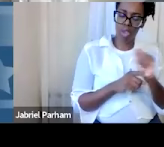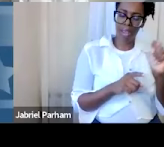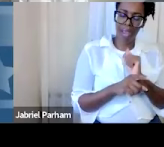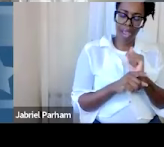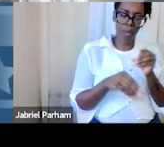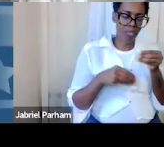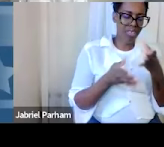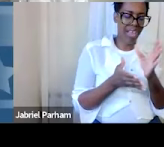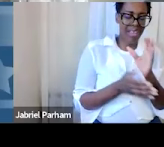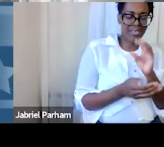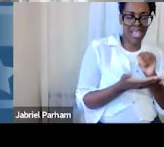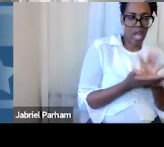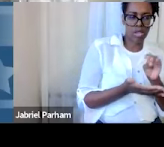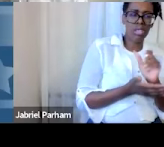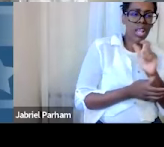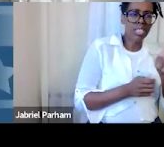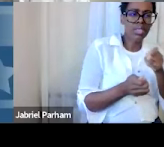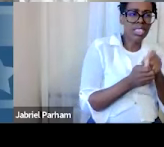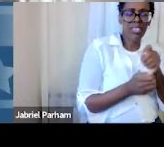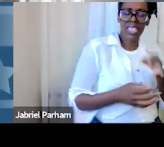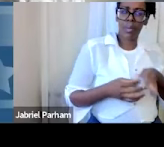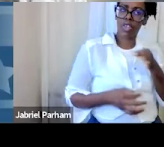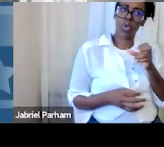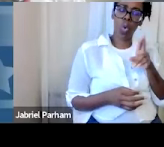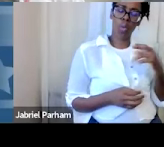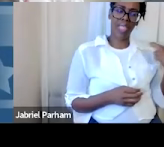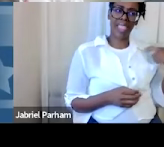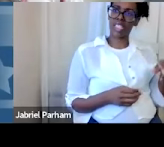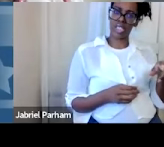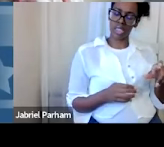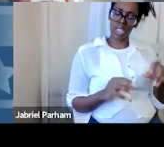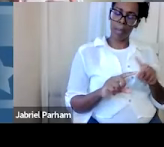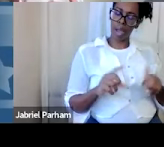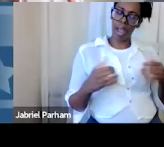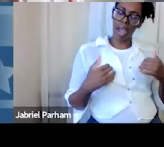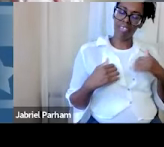and it is not always a religious or spiritual in context, but they are there to provide that type of support